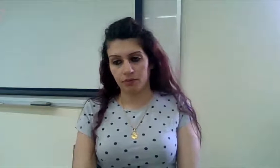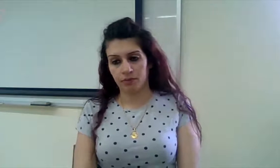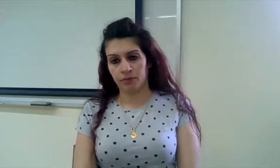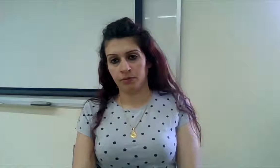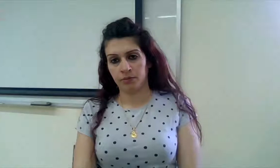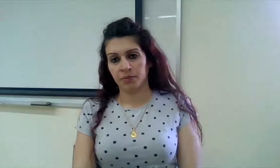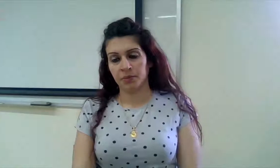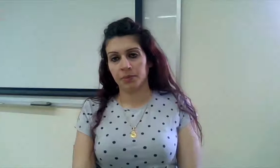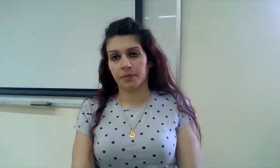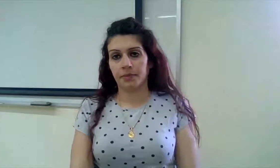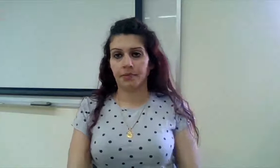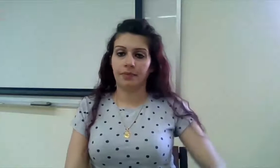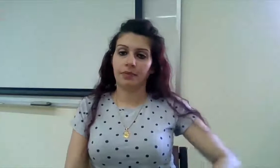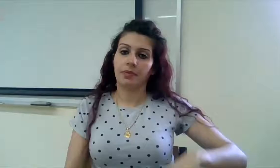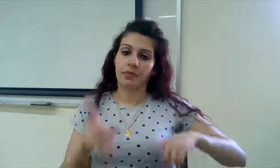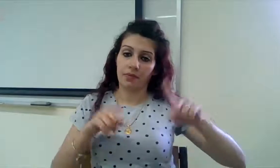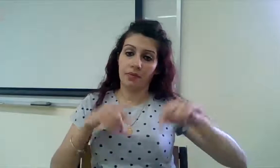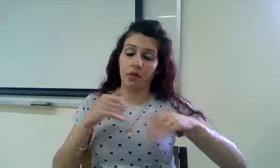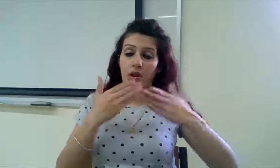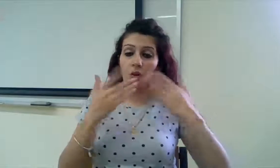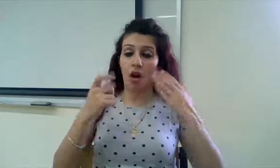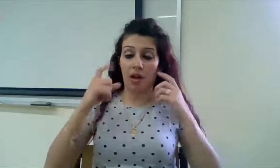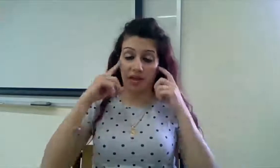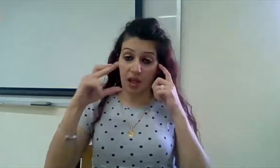especially offline platforms which is more generally